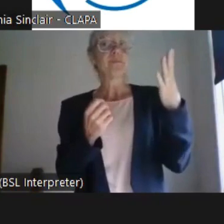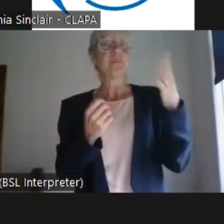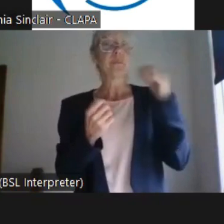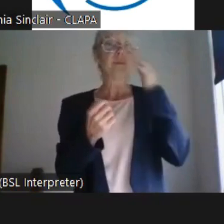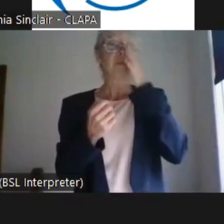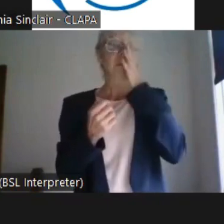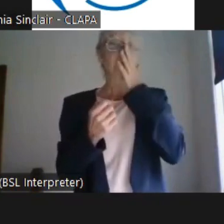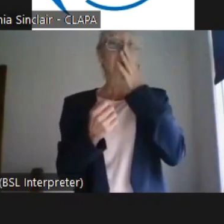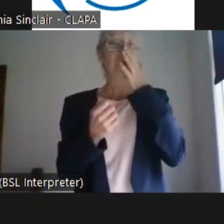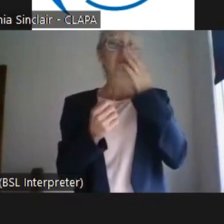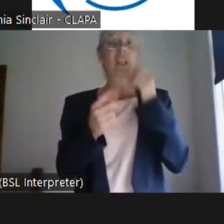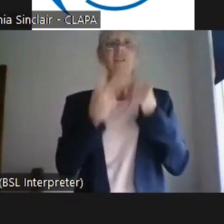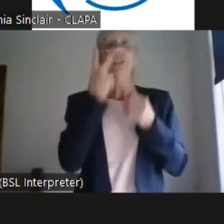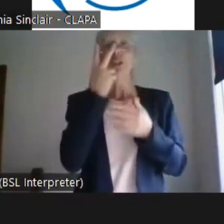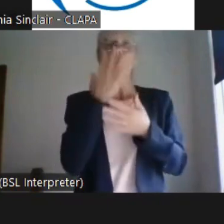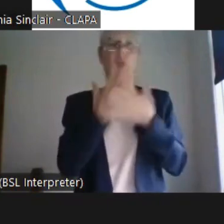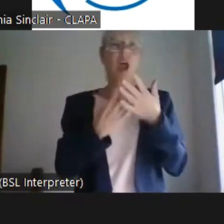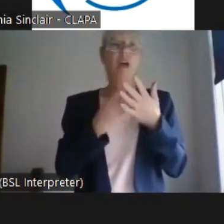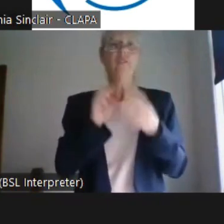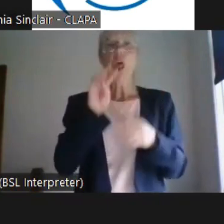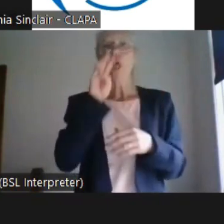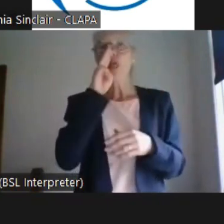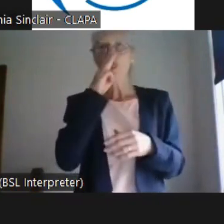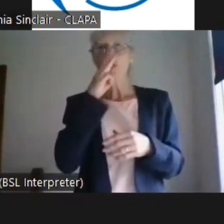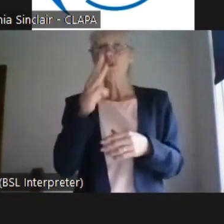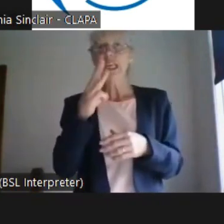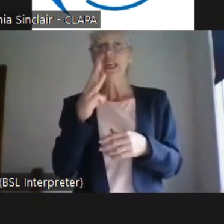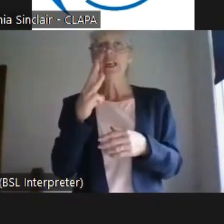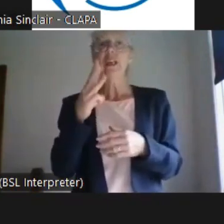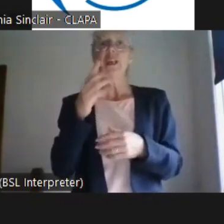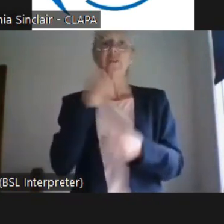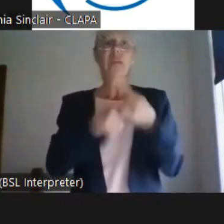that sort of two and a half to three where they become quite boring and then you go on to the next